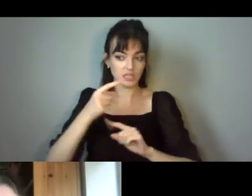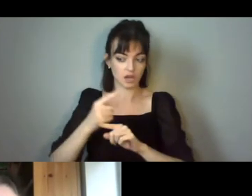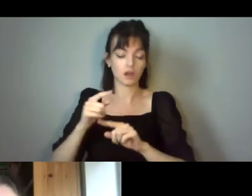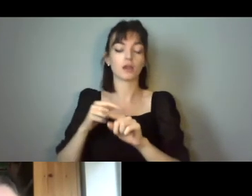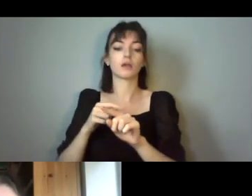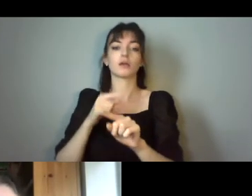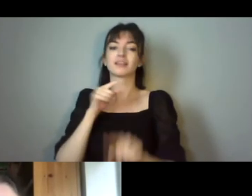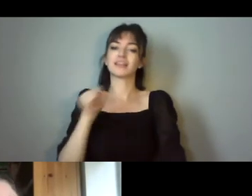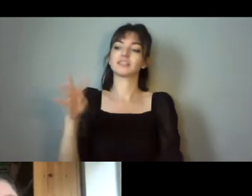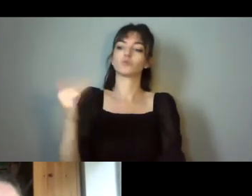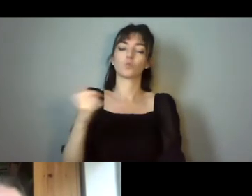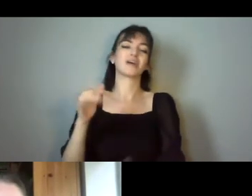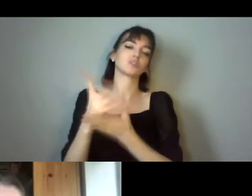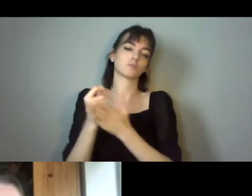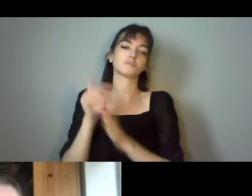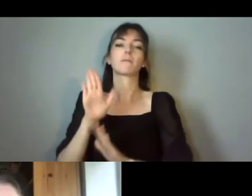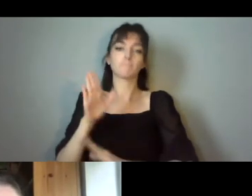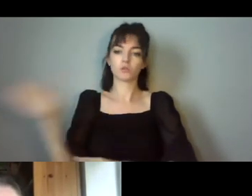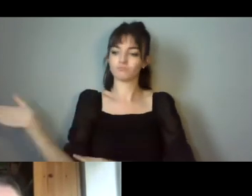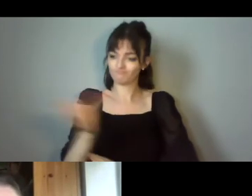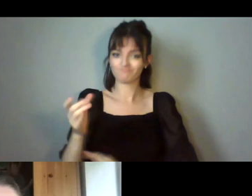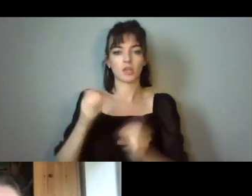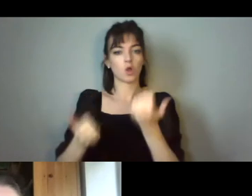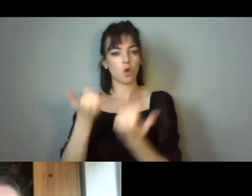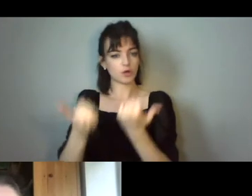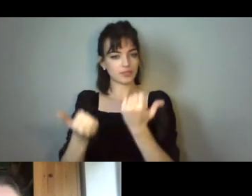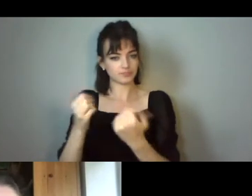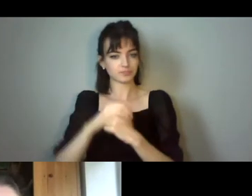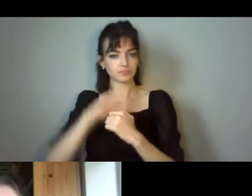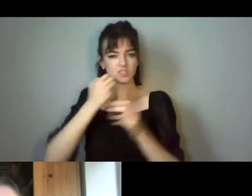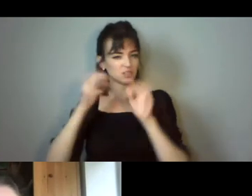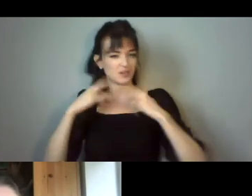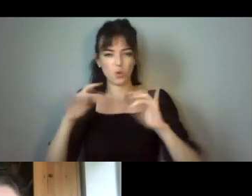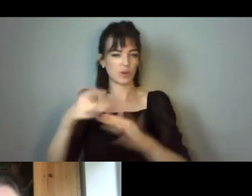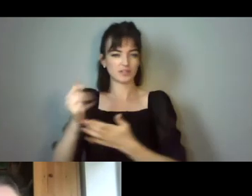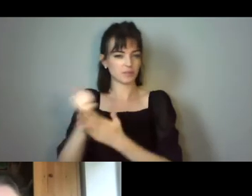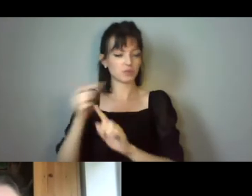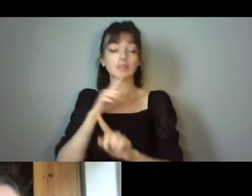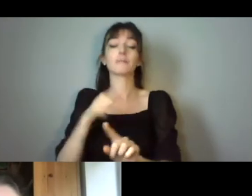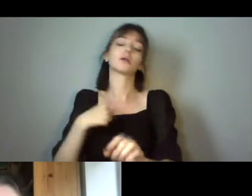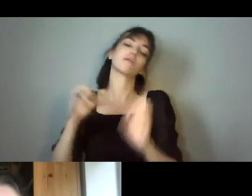go to court to avoid that. But of course there is always the risk that someone may try to use that,